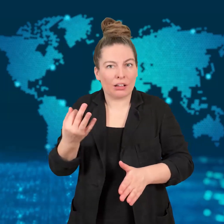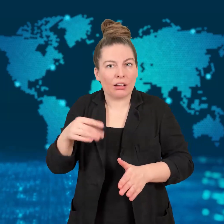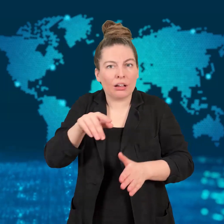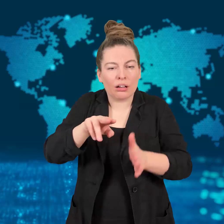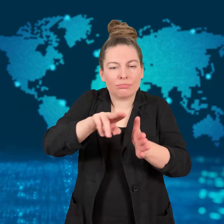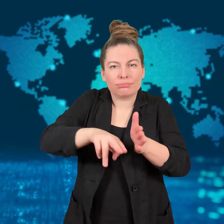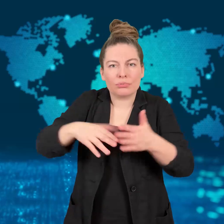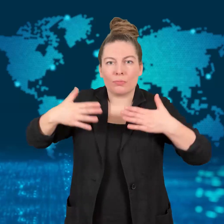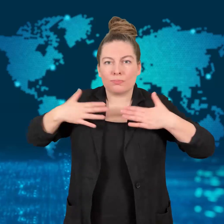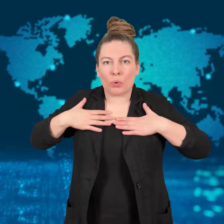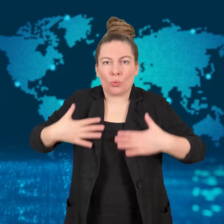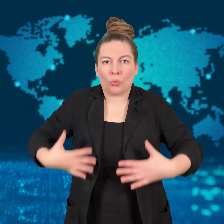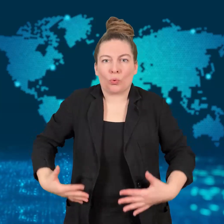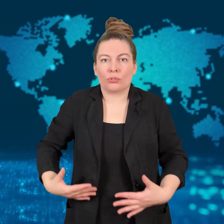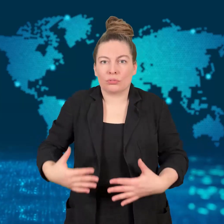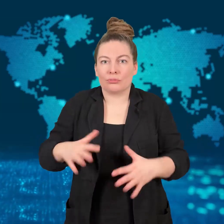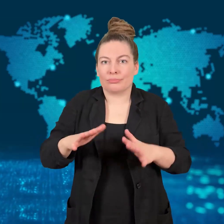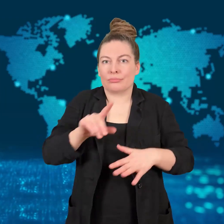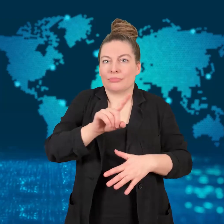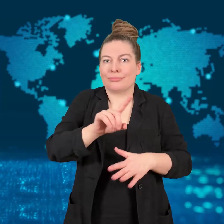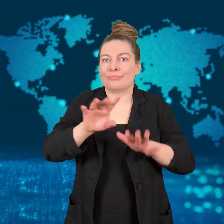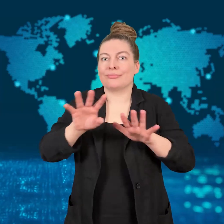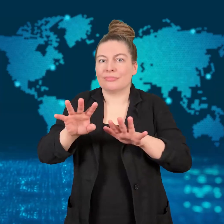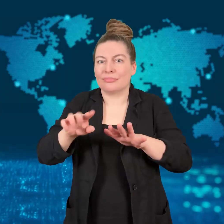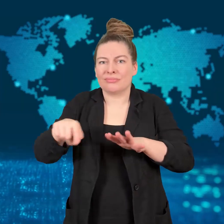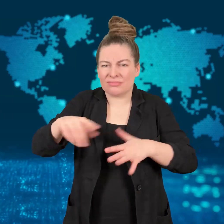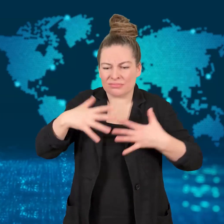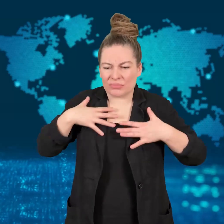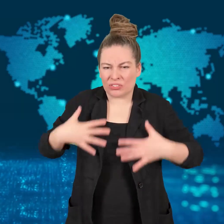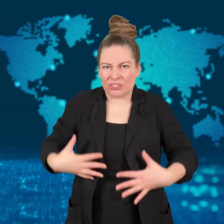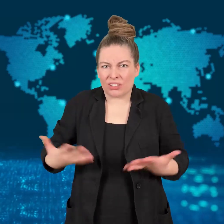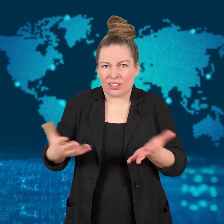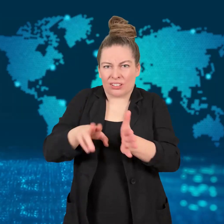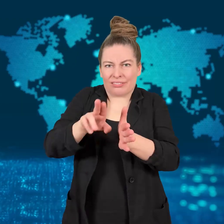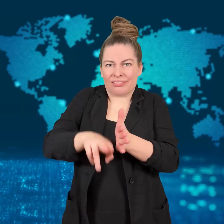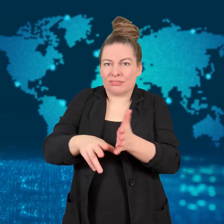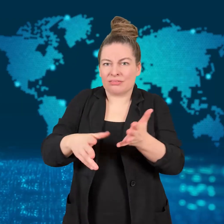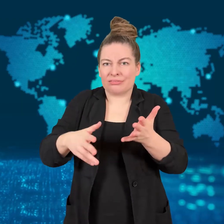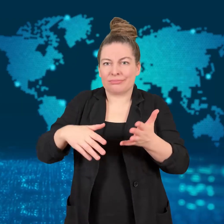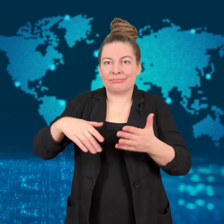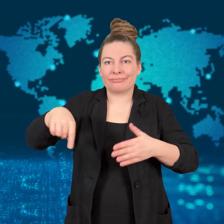The first grave was found on Friday and contained 19 bodies.